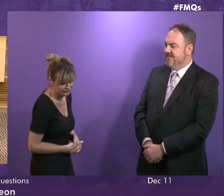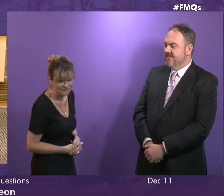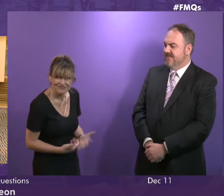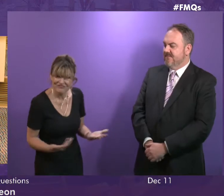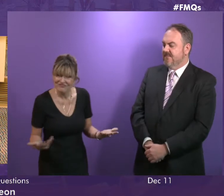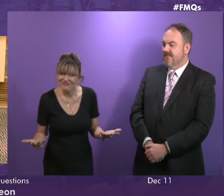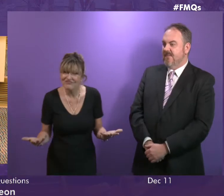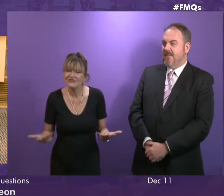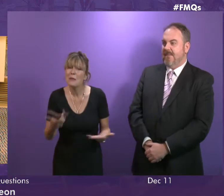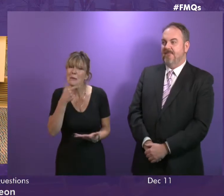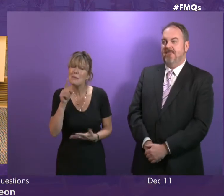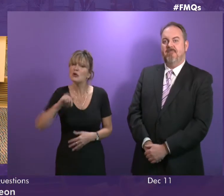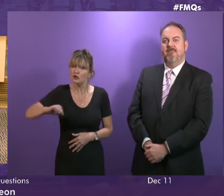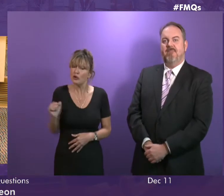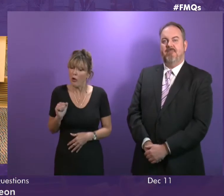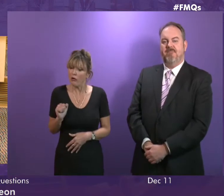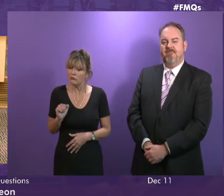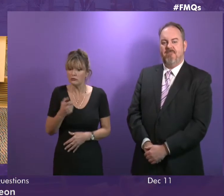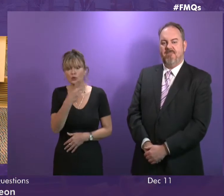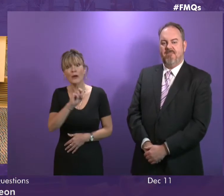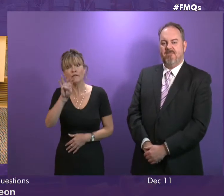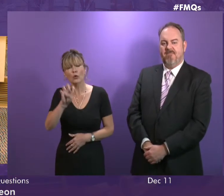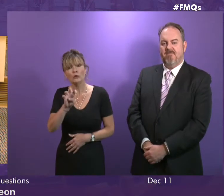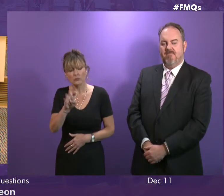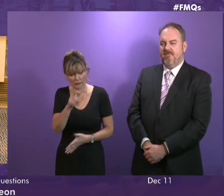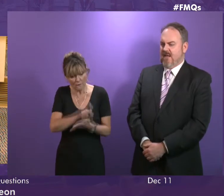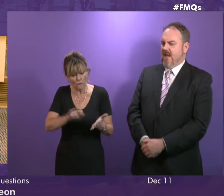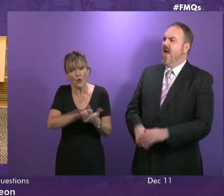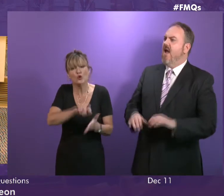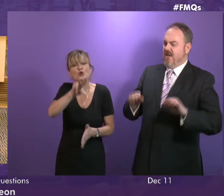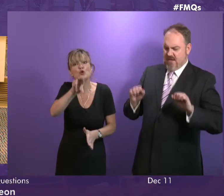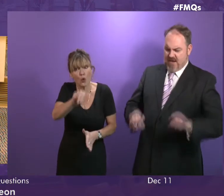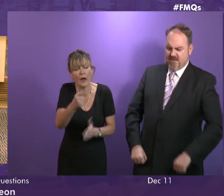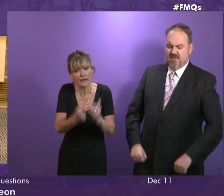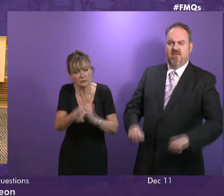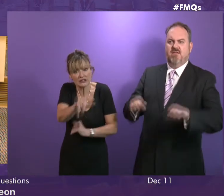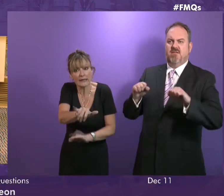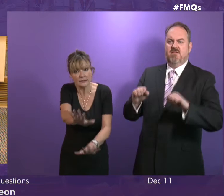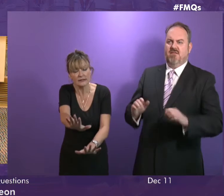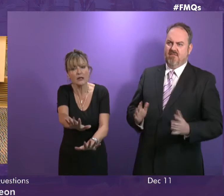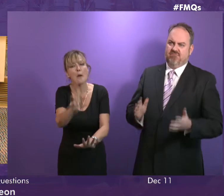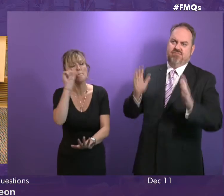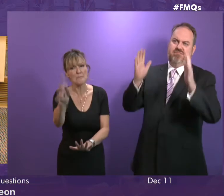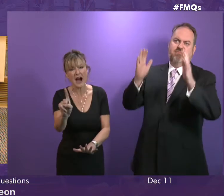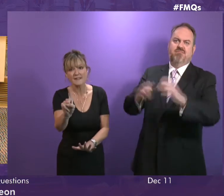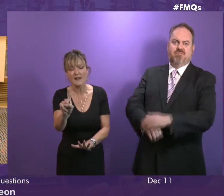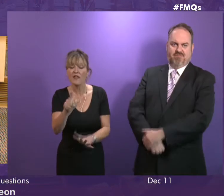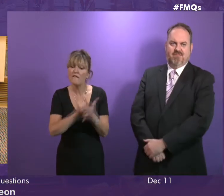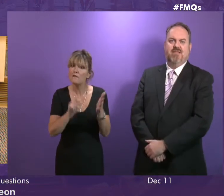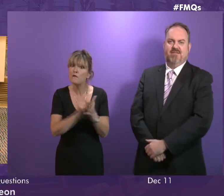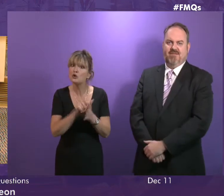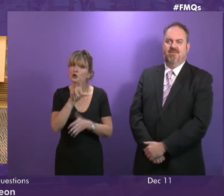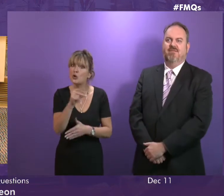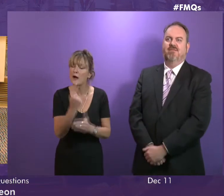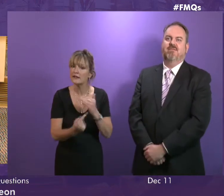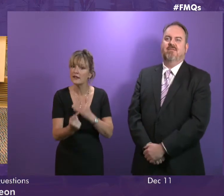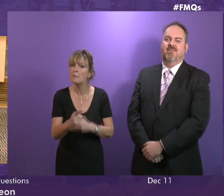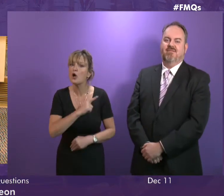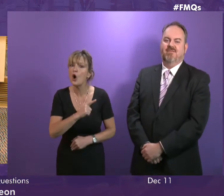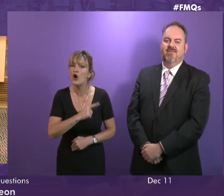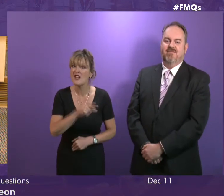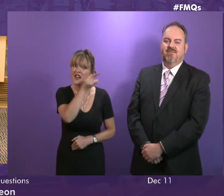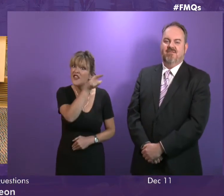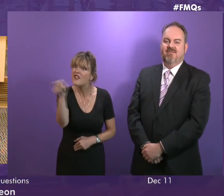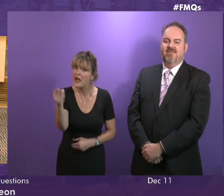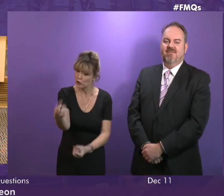In 2014, people in Scotland voted no to independence because they were told that that was the way